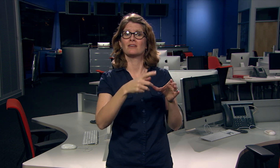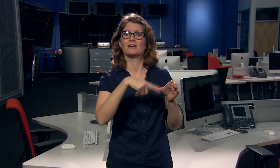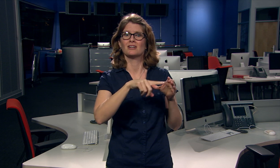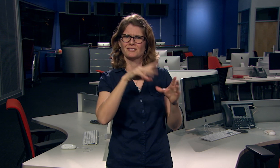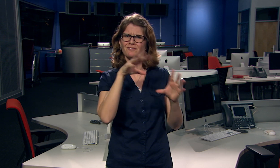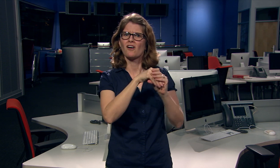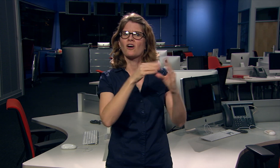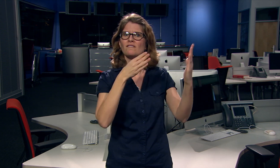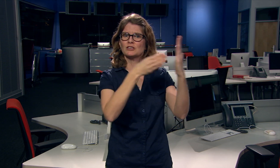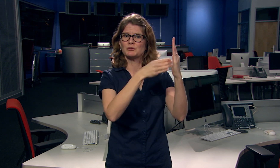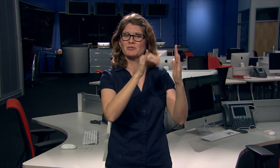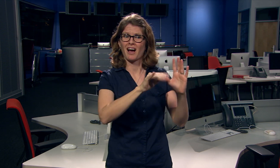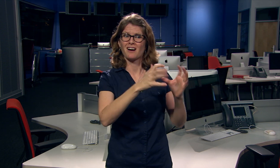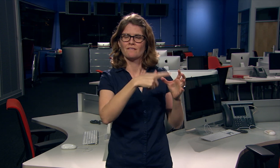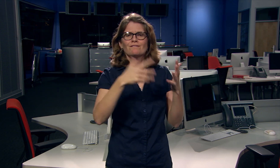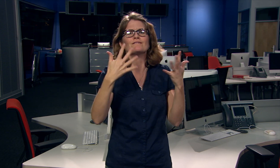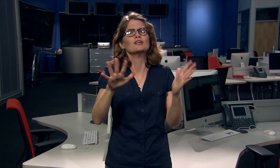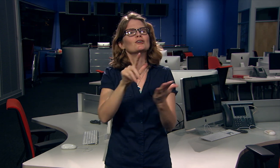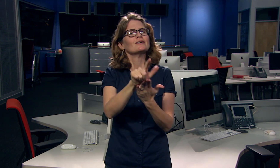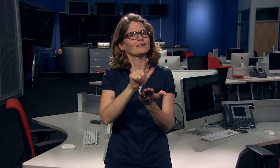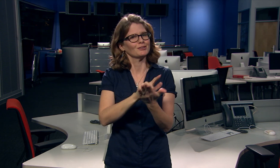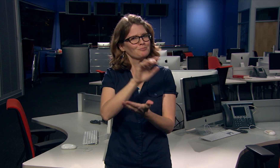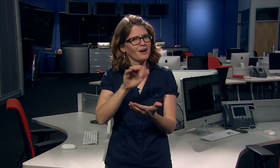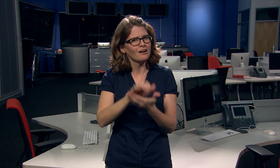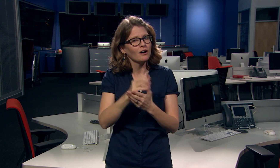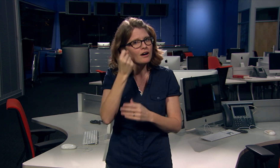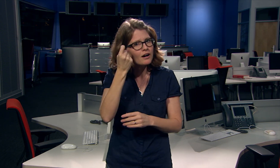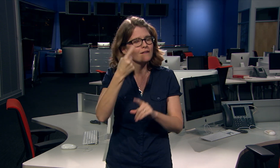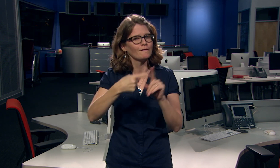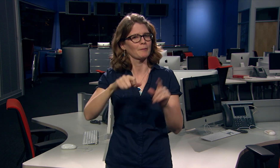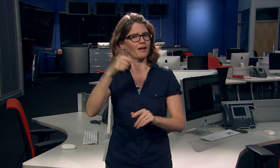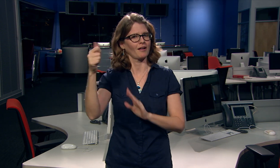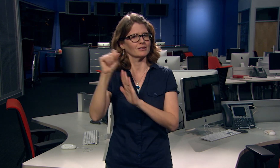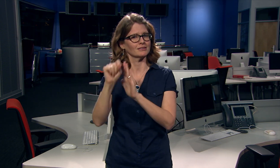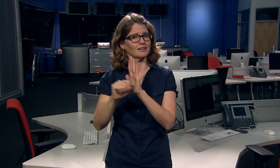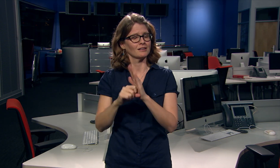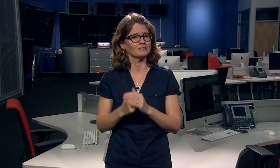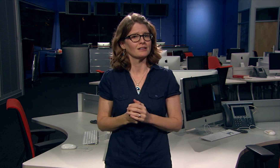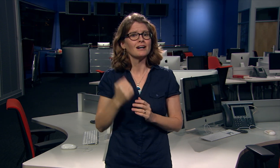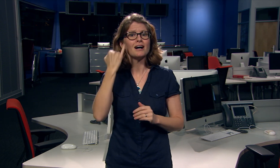MANY OF THE COUPLES INVOLVED WITH THE SUIT ARE LEGALLY MARRIED IN OTHER STATES. IF THEY